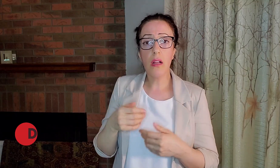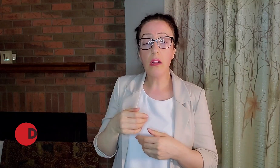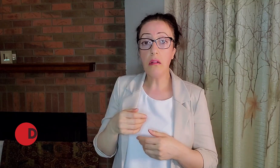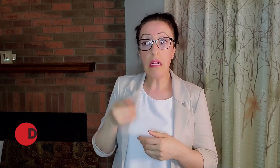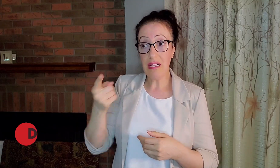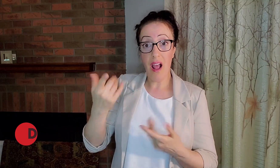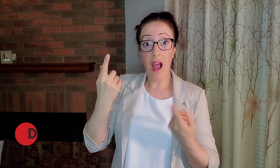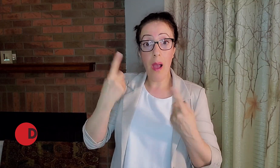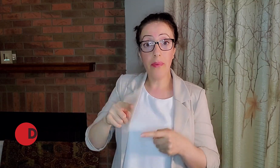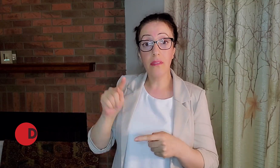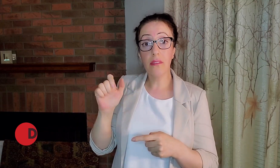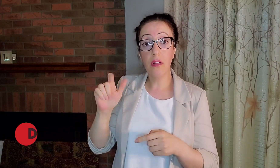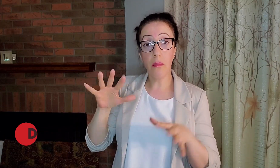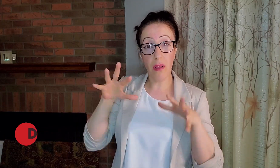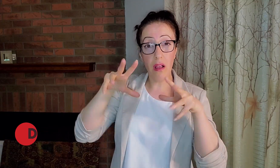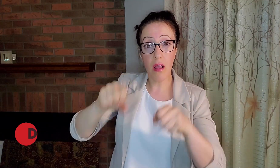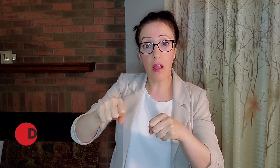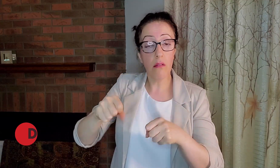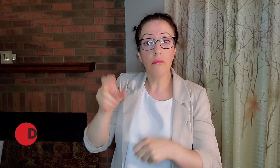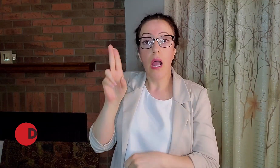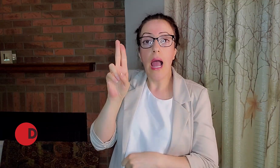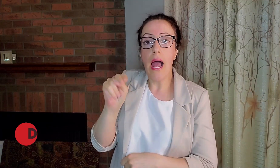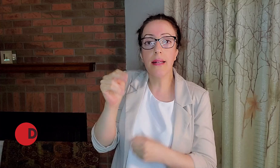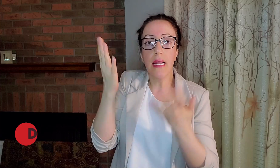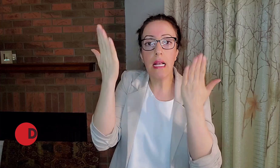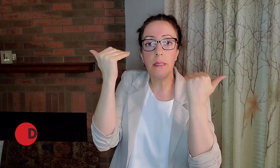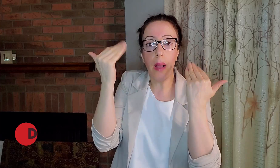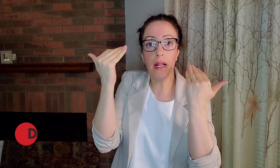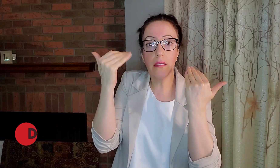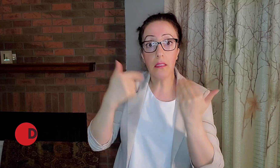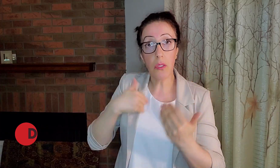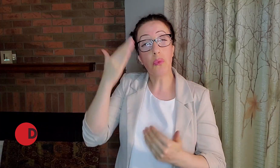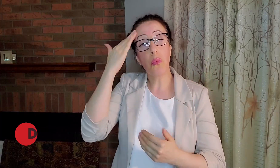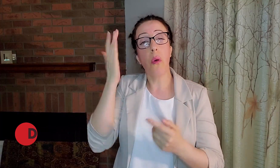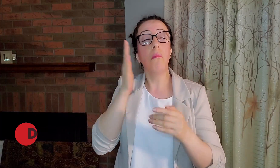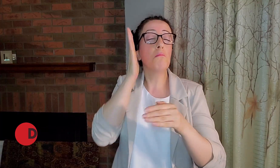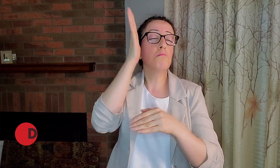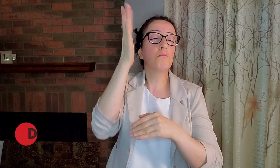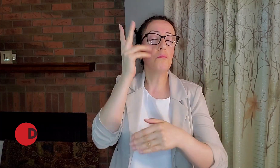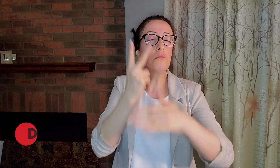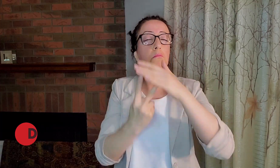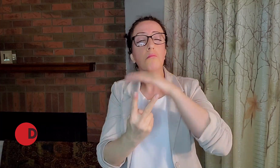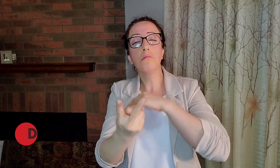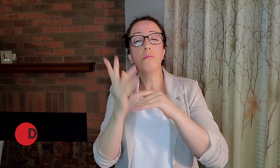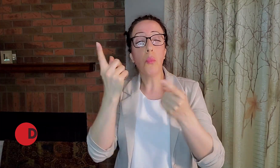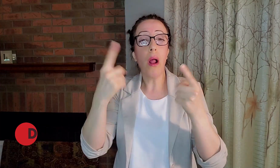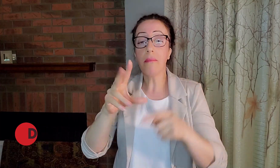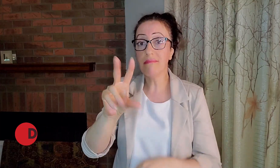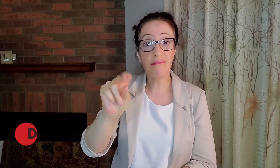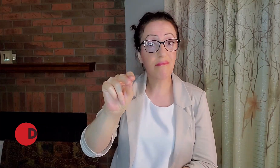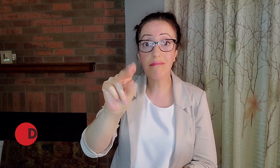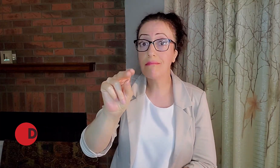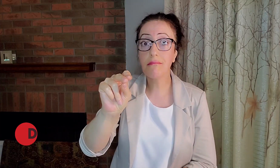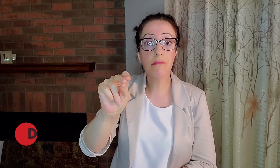the Taliban takeover was not expected. I didn't predict it would happen in the future.